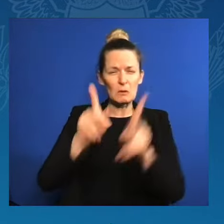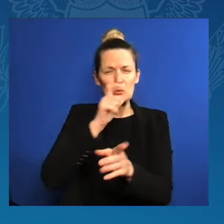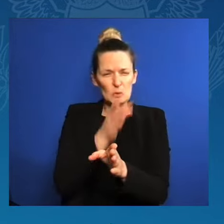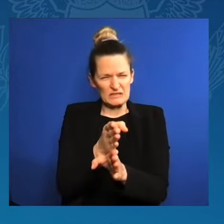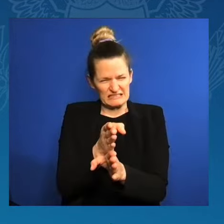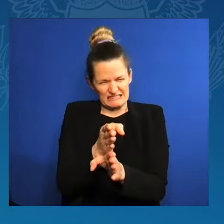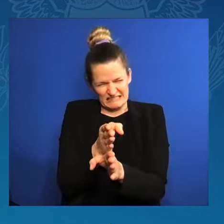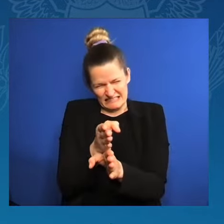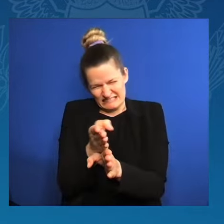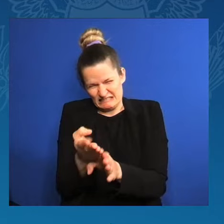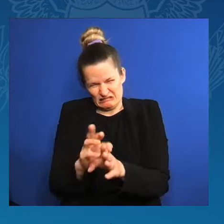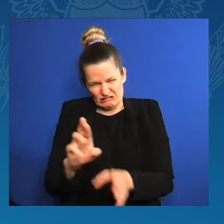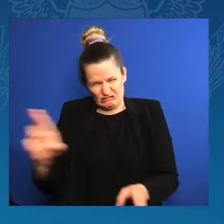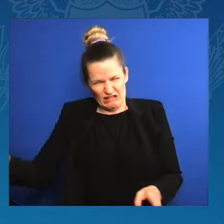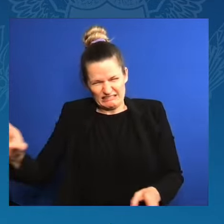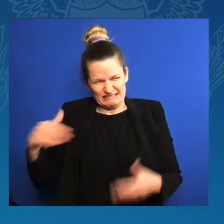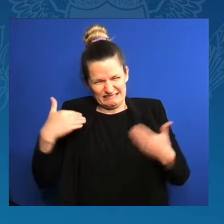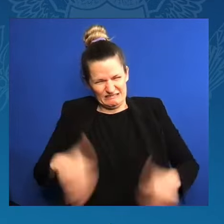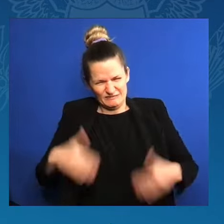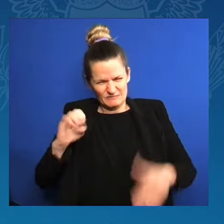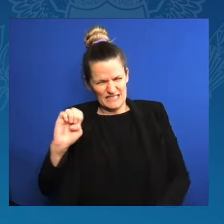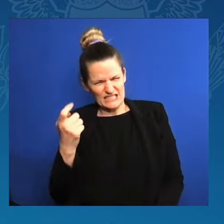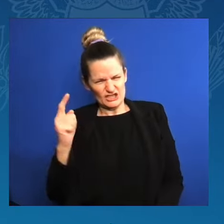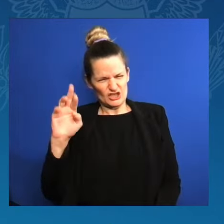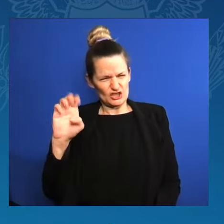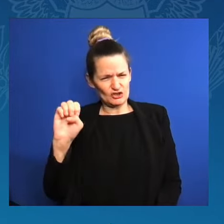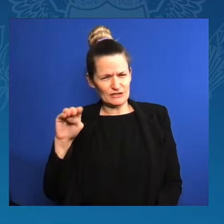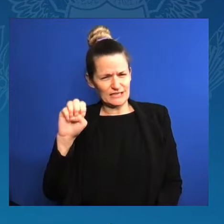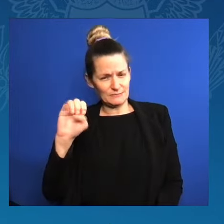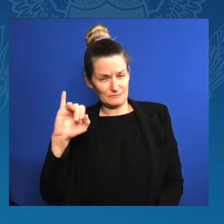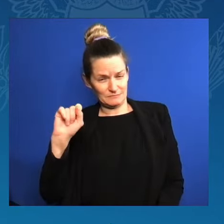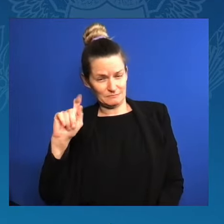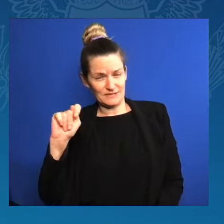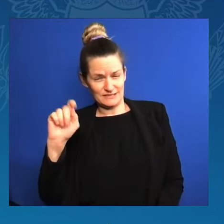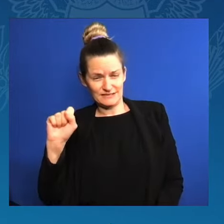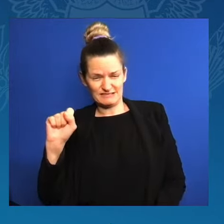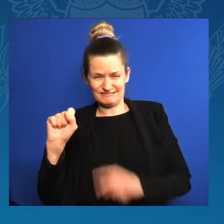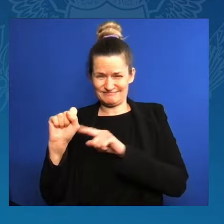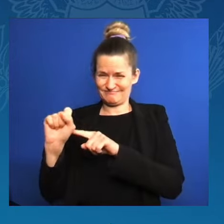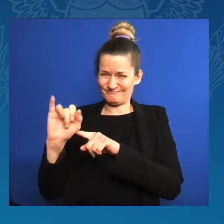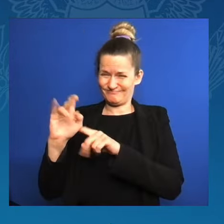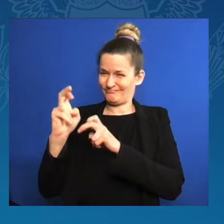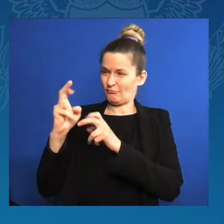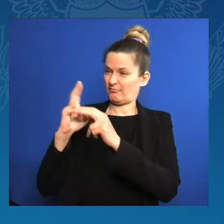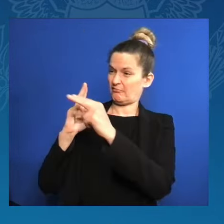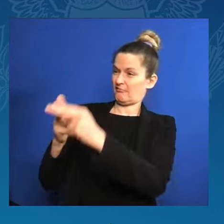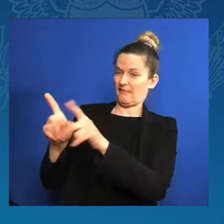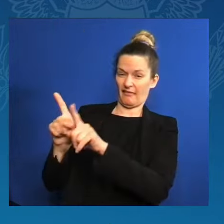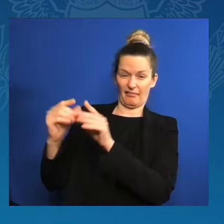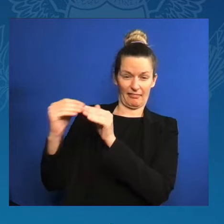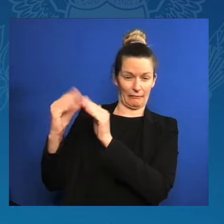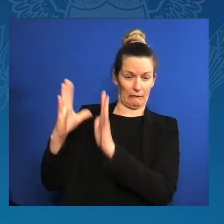have proposed or passed more than 350 new laws